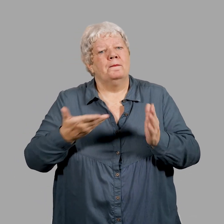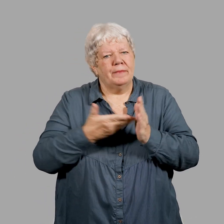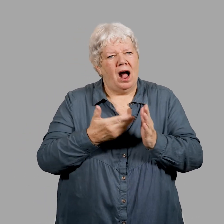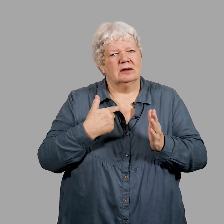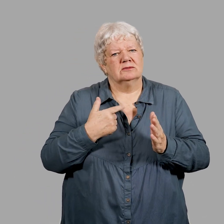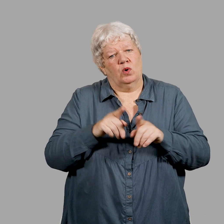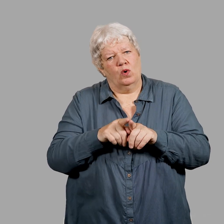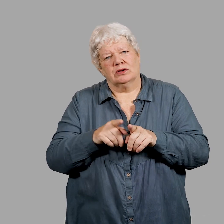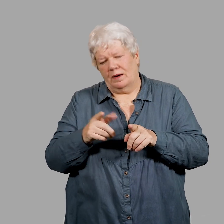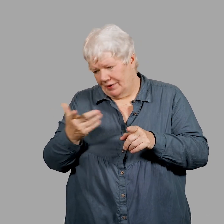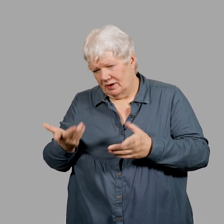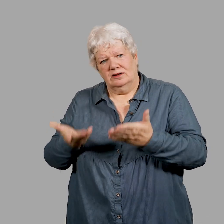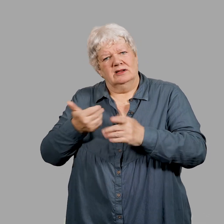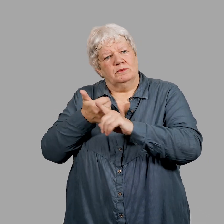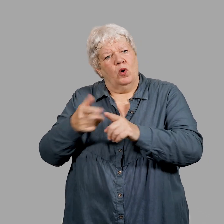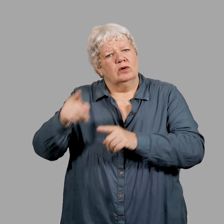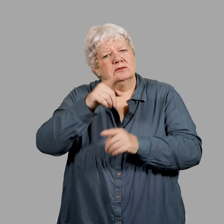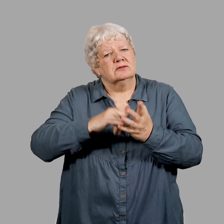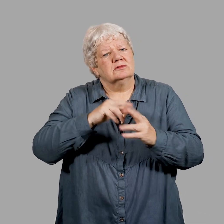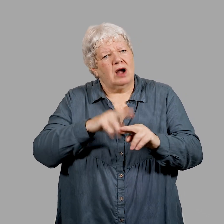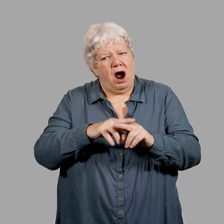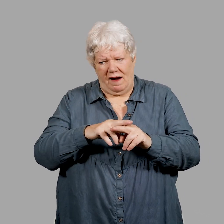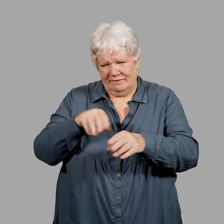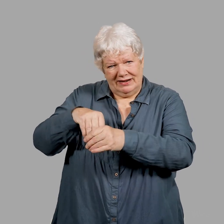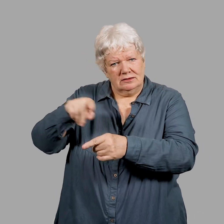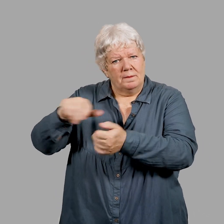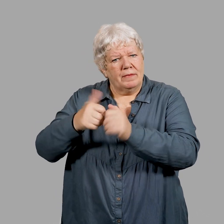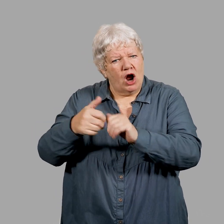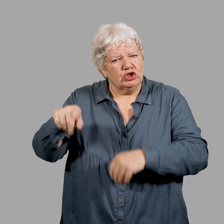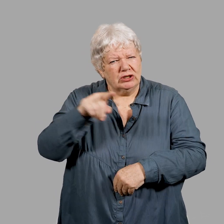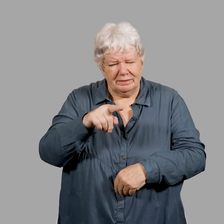It has allowed us to support other staff within the partnership